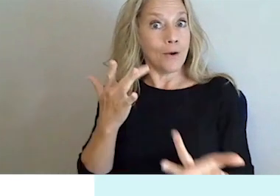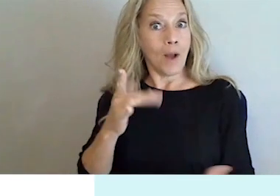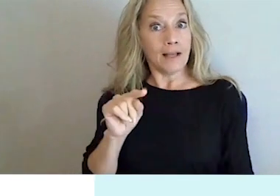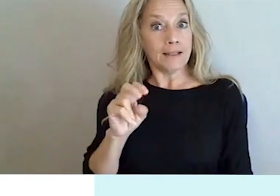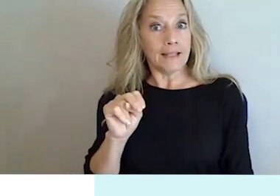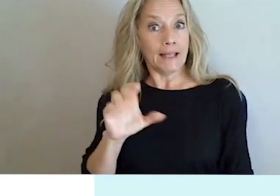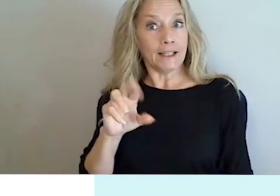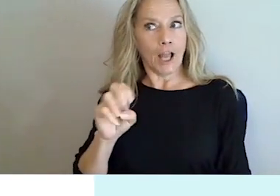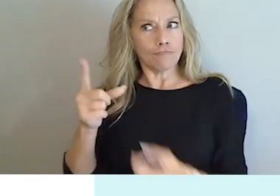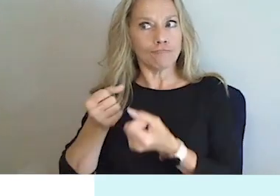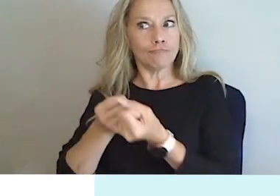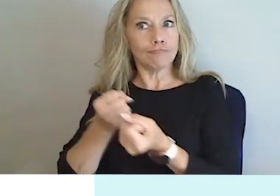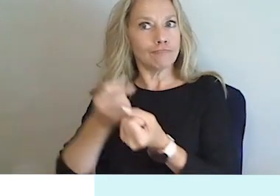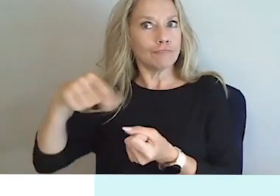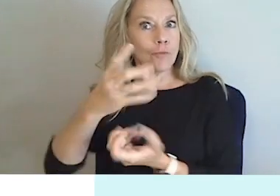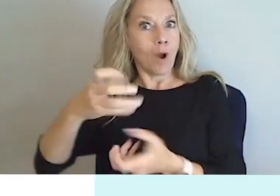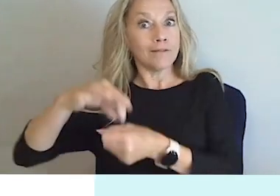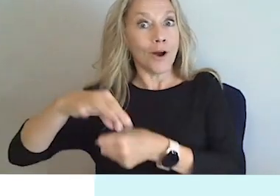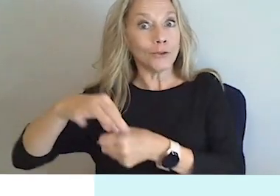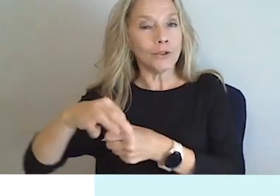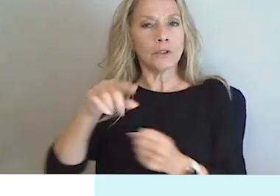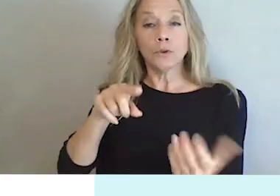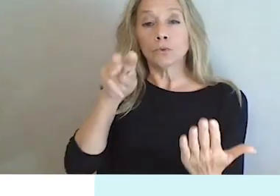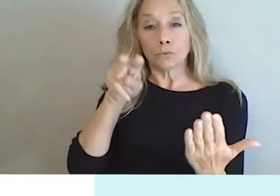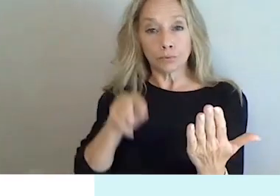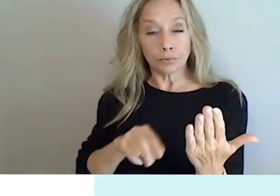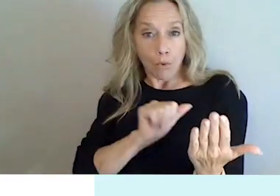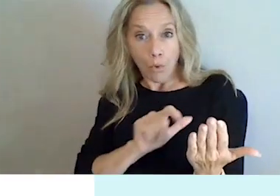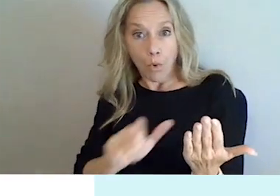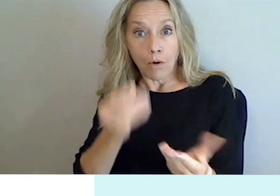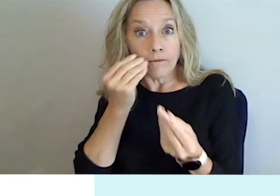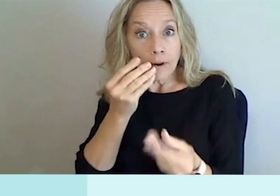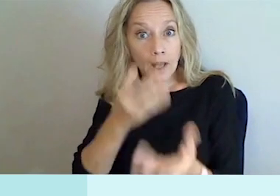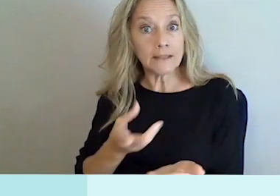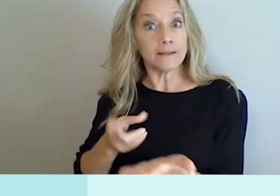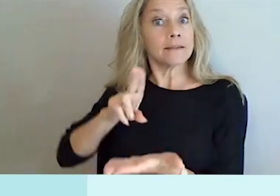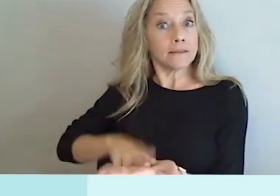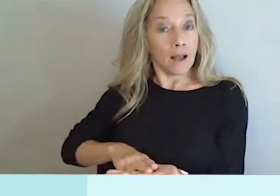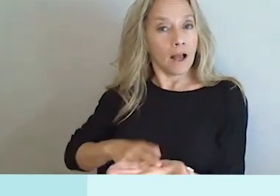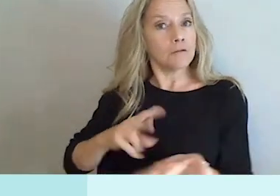Once you have reviewed all parts of your renewal packet and signed it, you're ready to return it to TennCare!